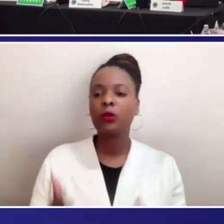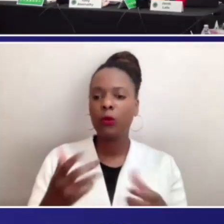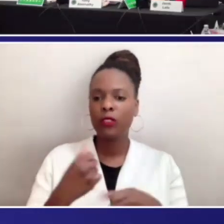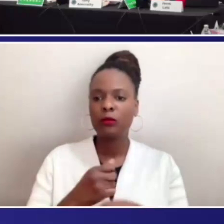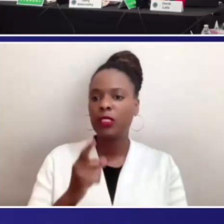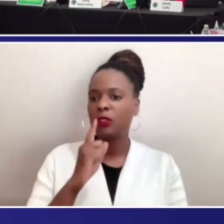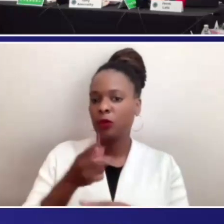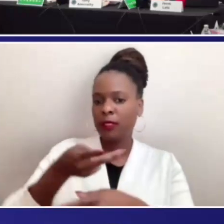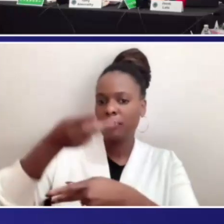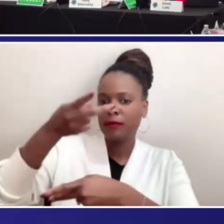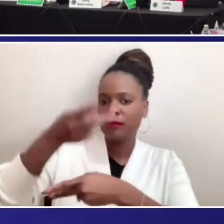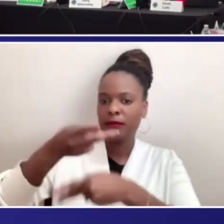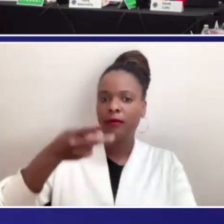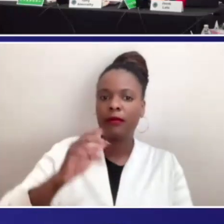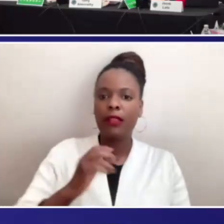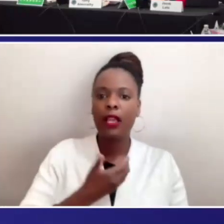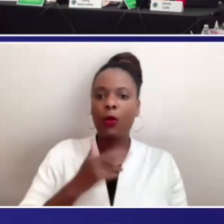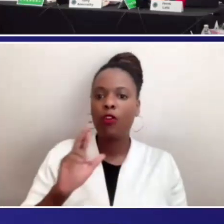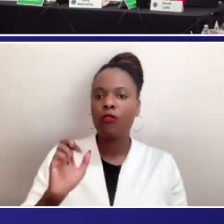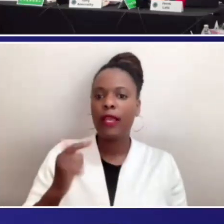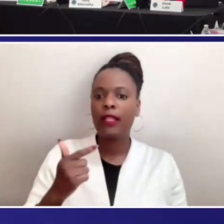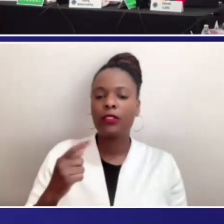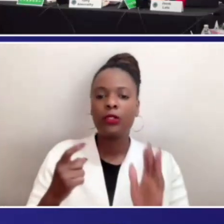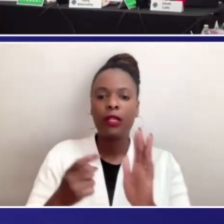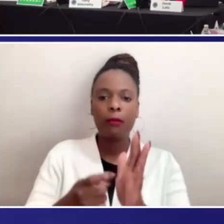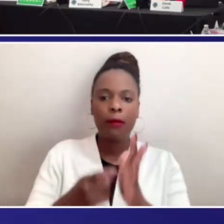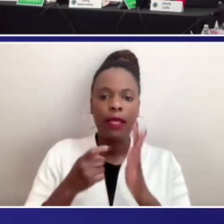regulatory amendatory text closely aligned with the statute. of course.